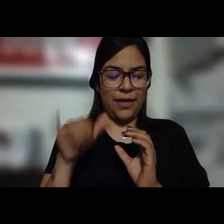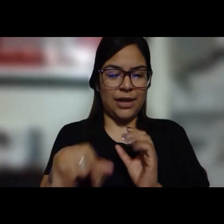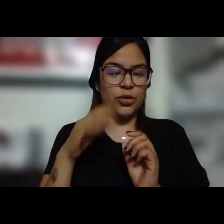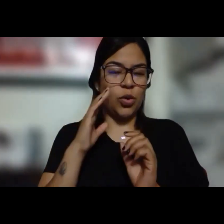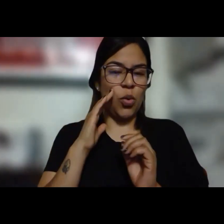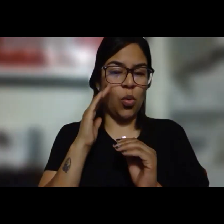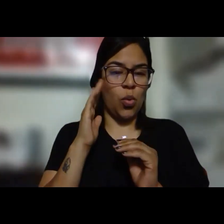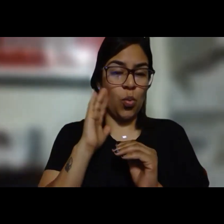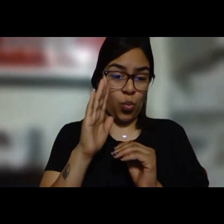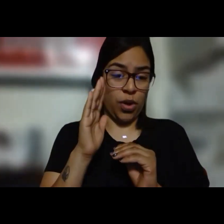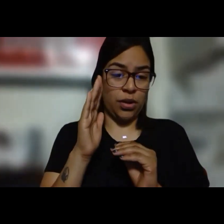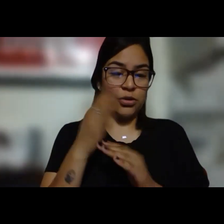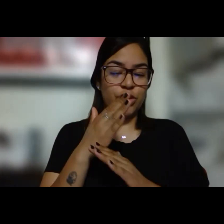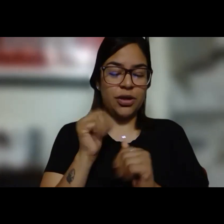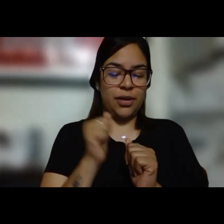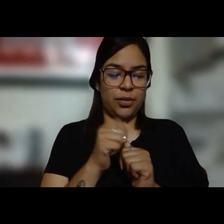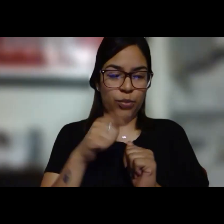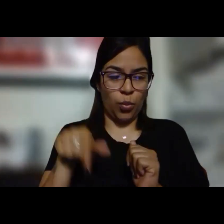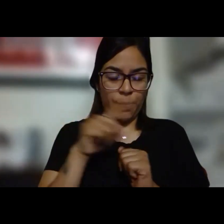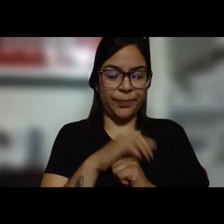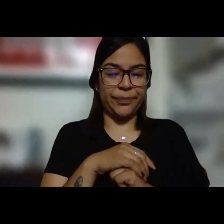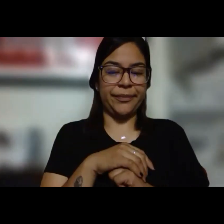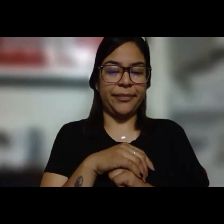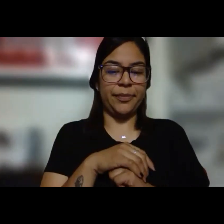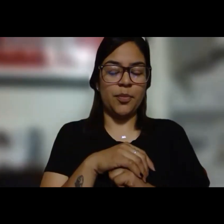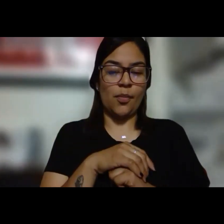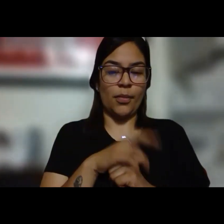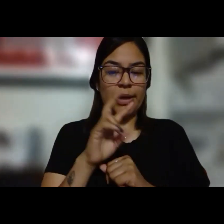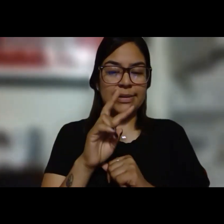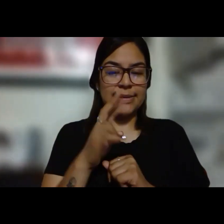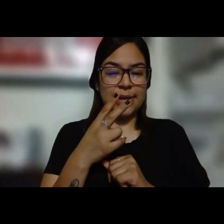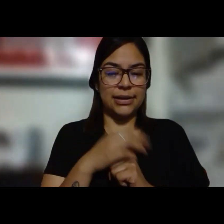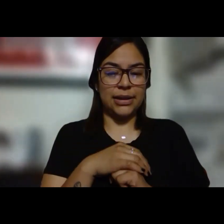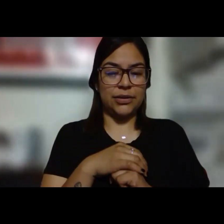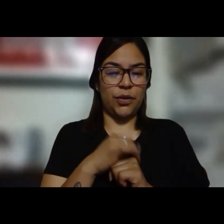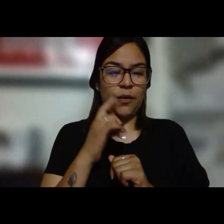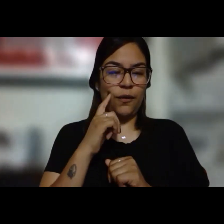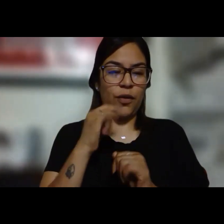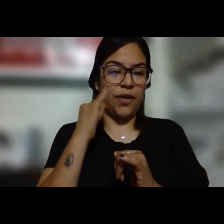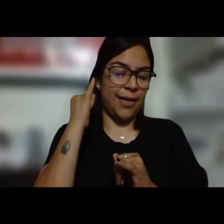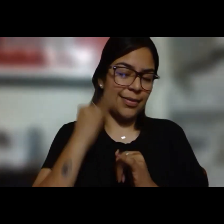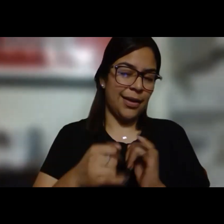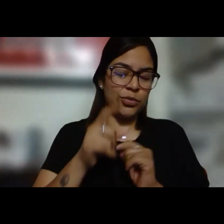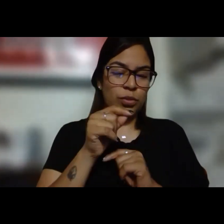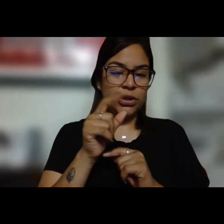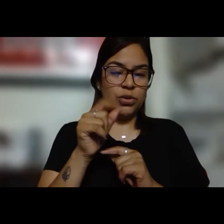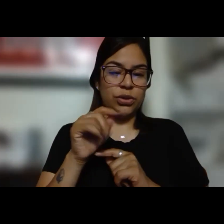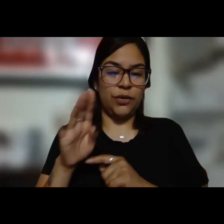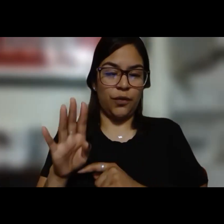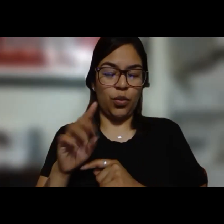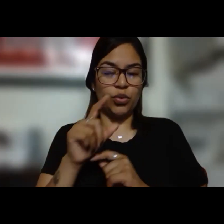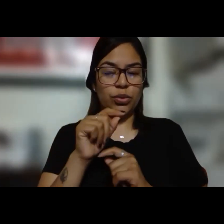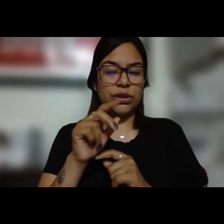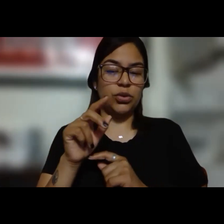um and then secondly um for the finalized uh 2024 25 meeting calendar we'll be sending out